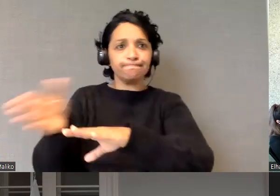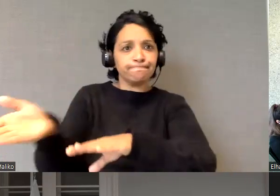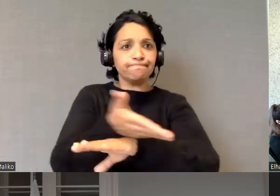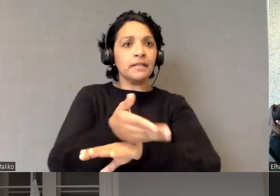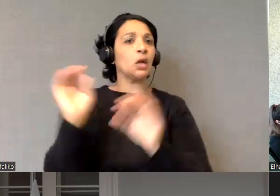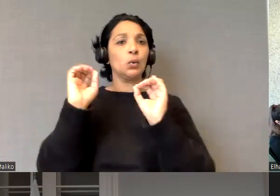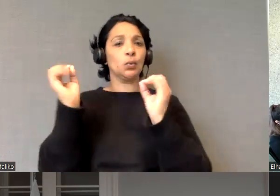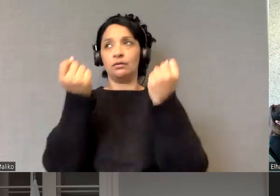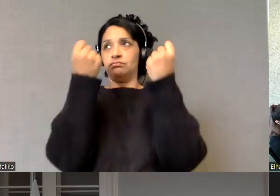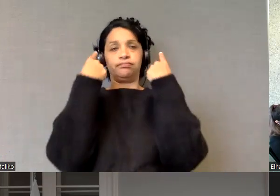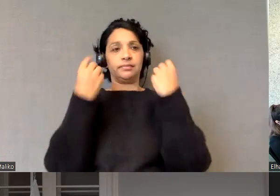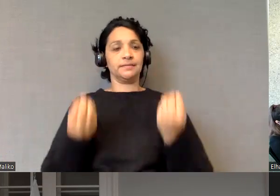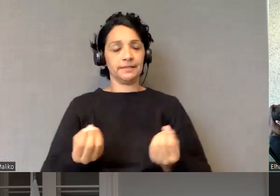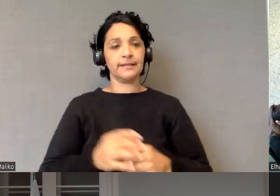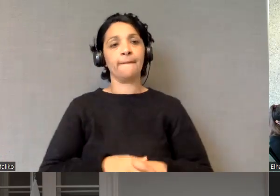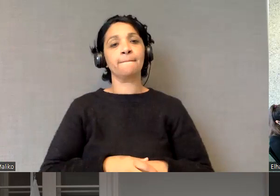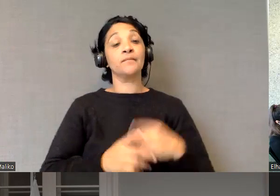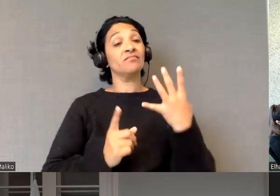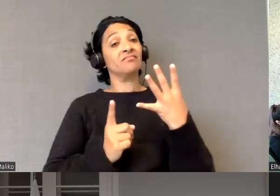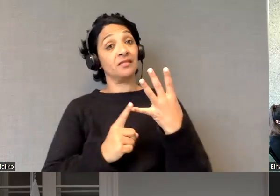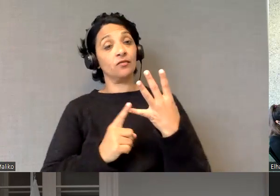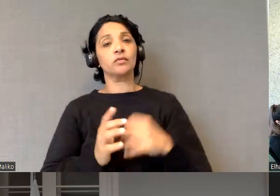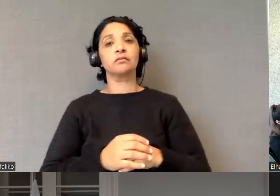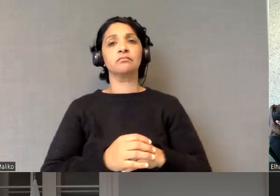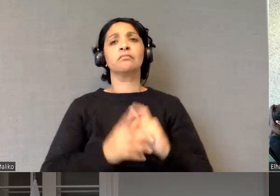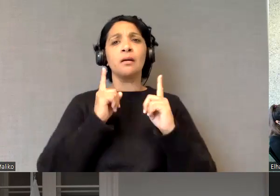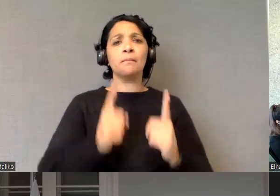The fourth is that there must be meaningful and sustained dialogue between states and